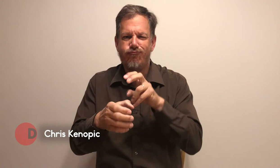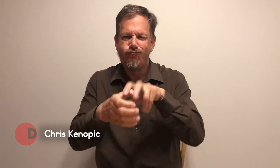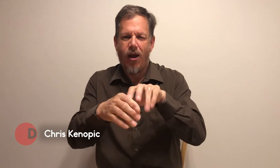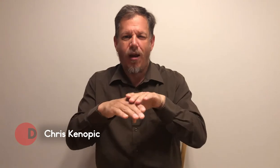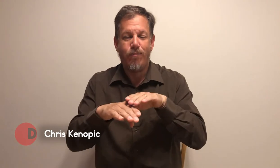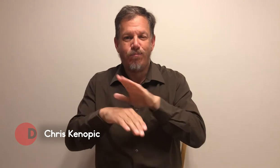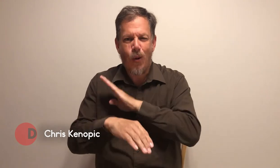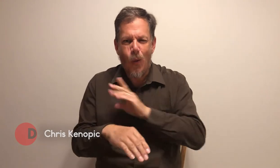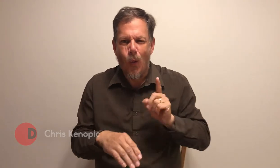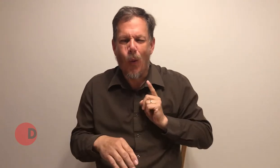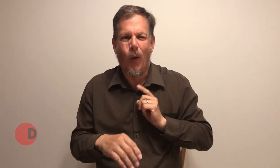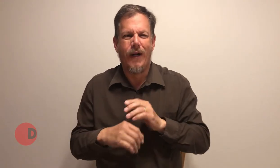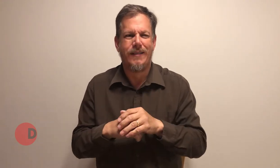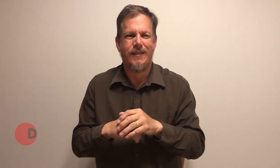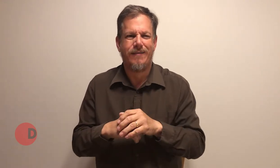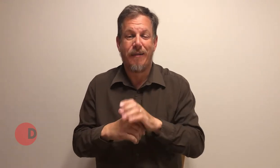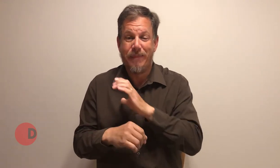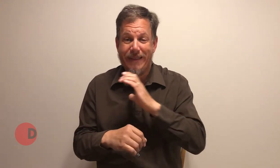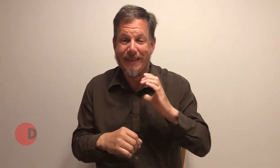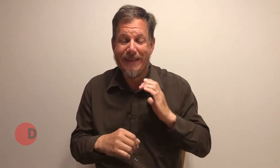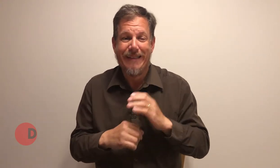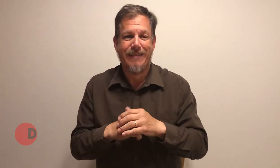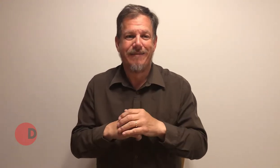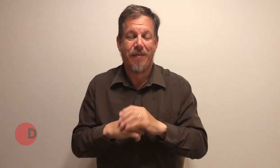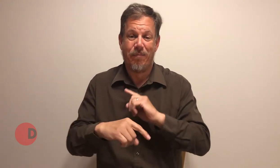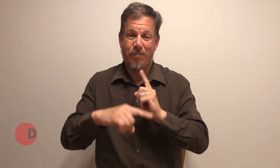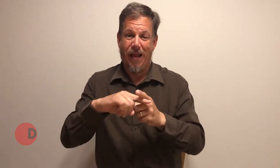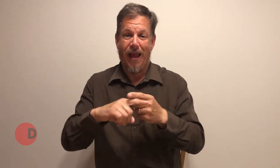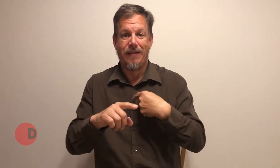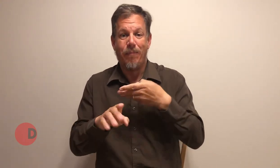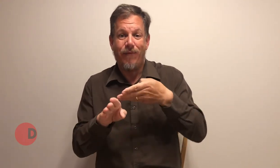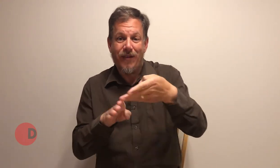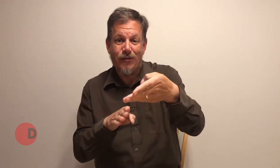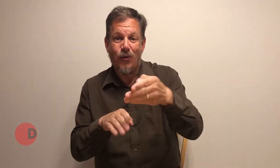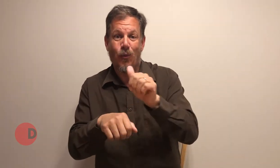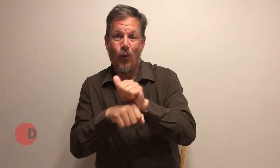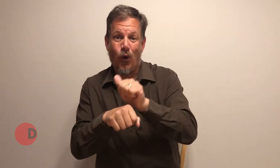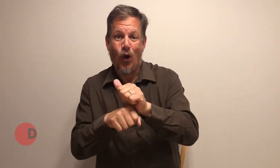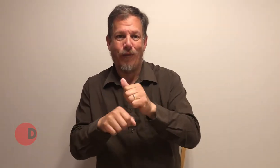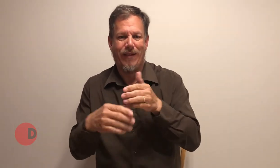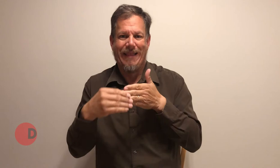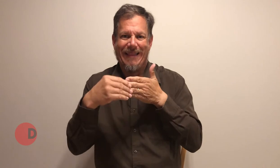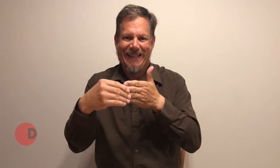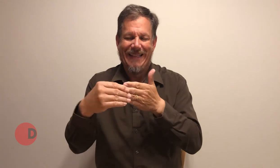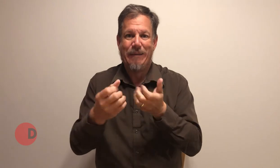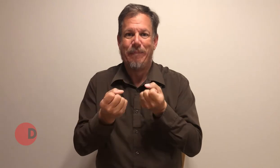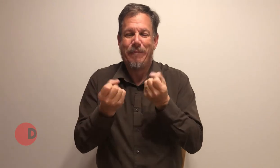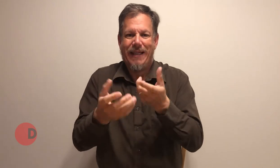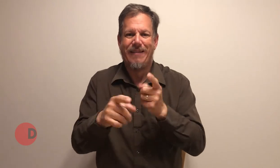served on boards and committees and professional work leading many different organizations.